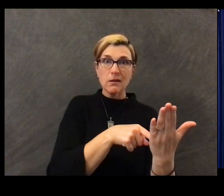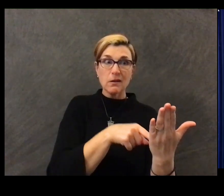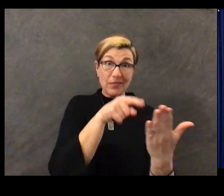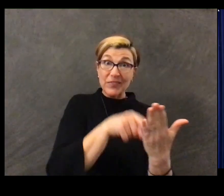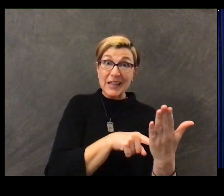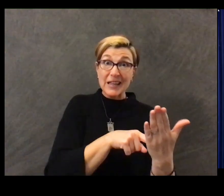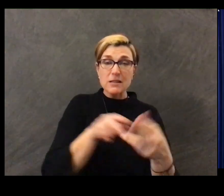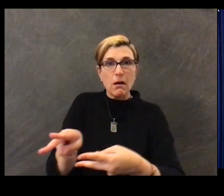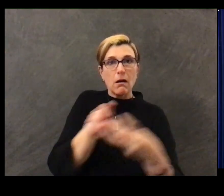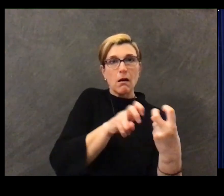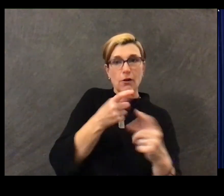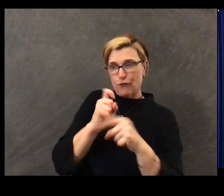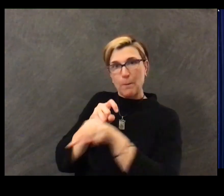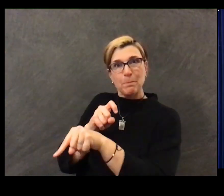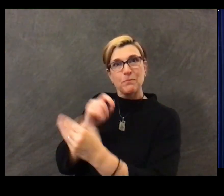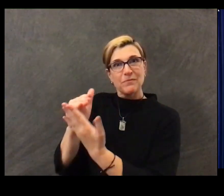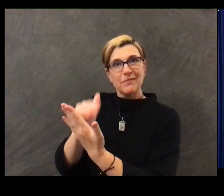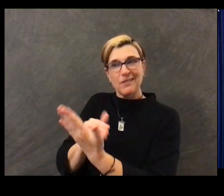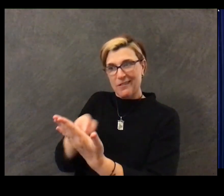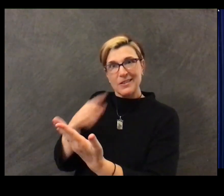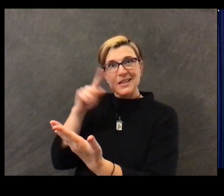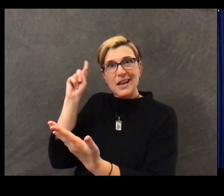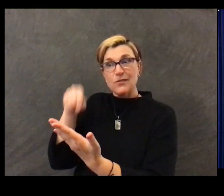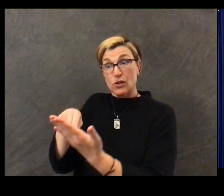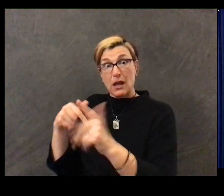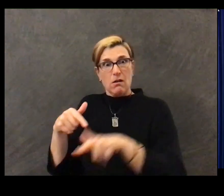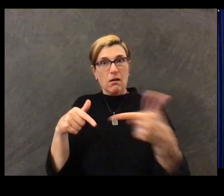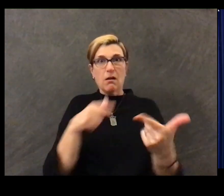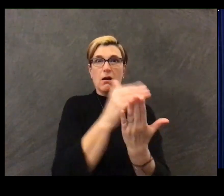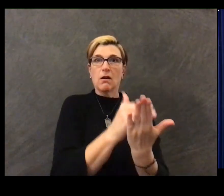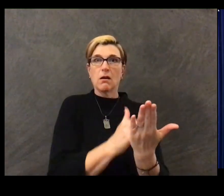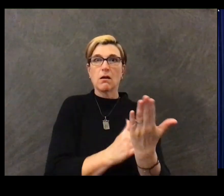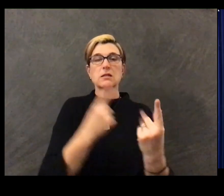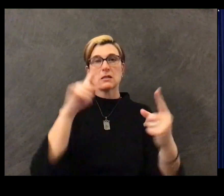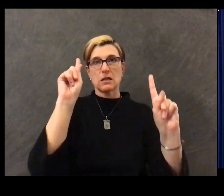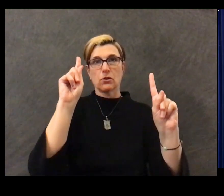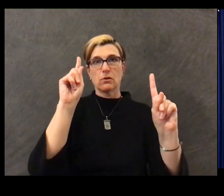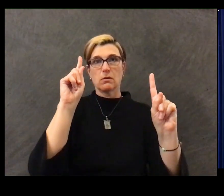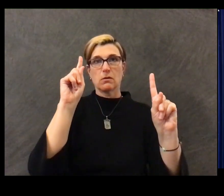that we'll have a rebound and the one way not to reopen the economy is to have